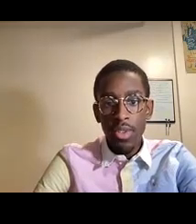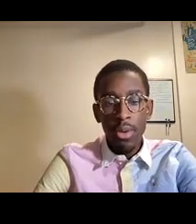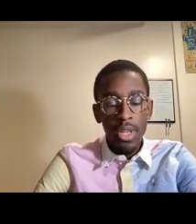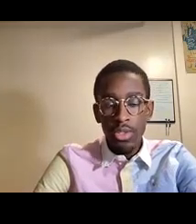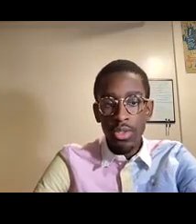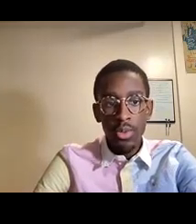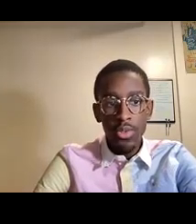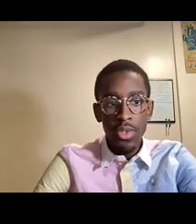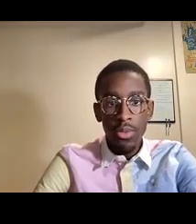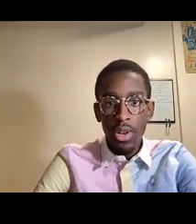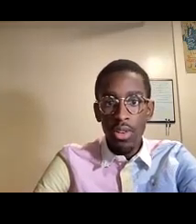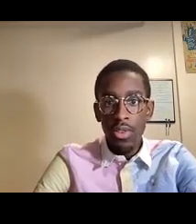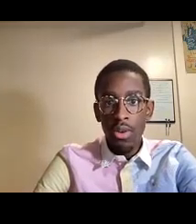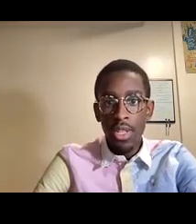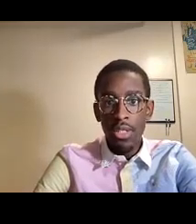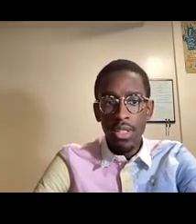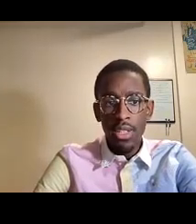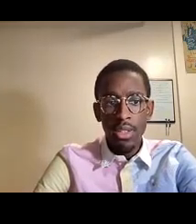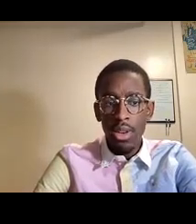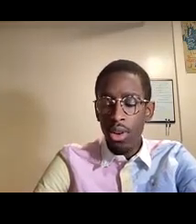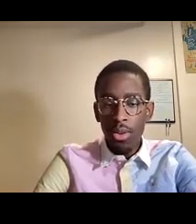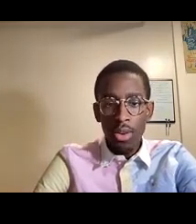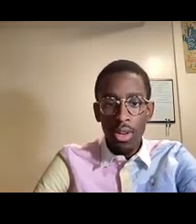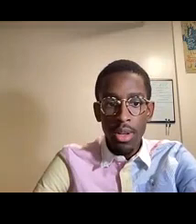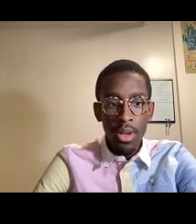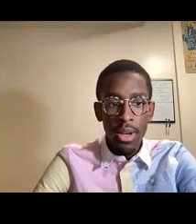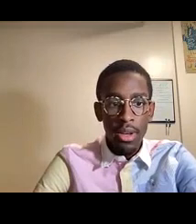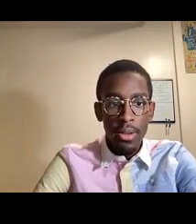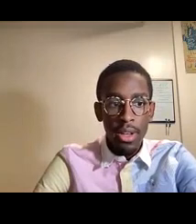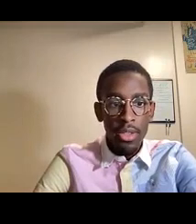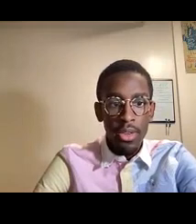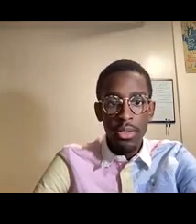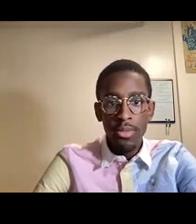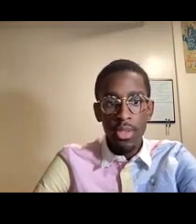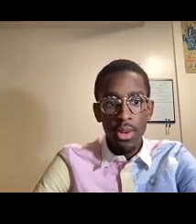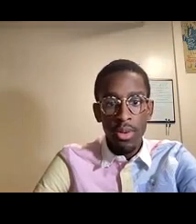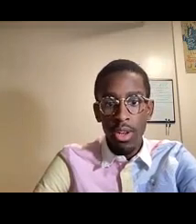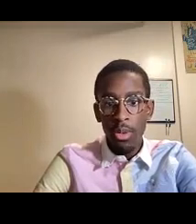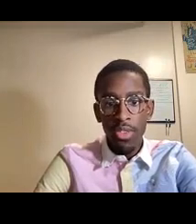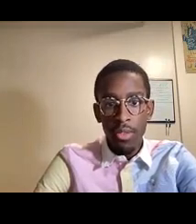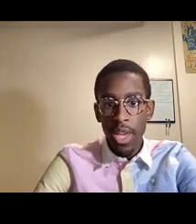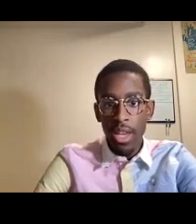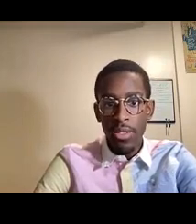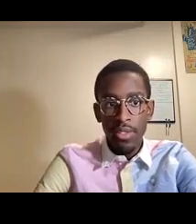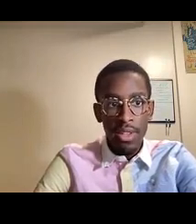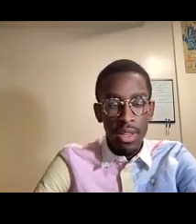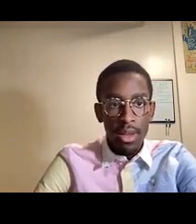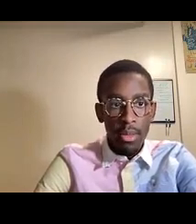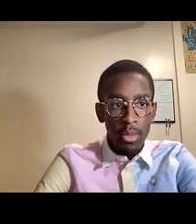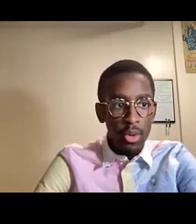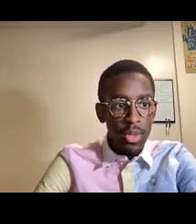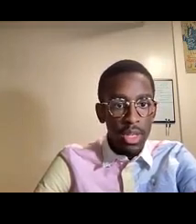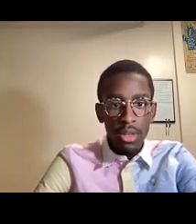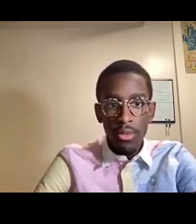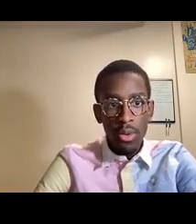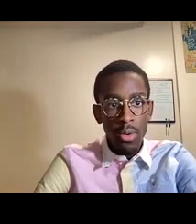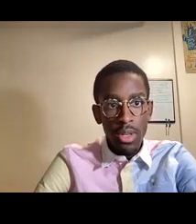that were introduced in regards to COVID-19 or other you know elements of our past. Moving forward